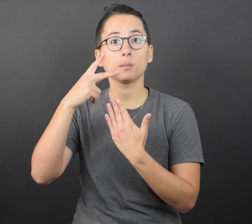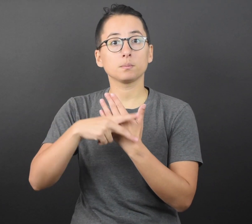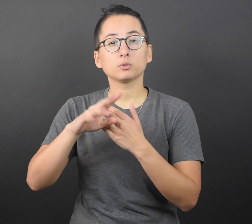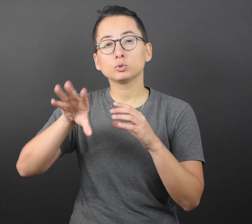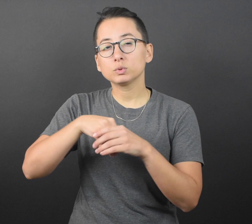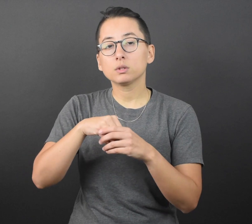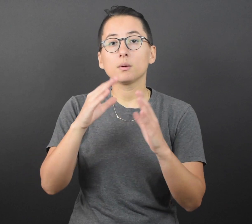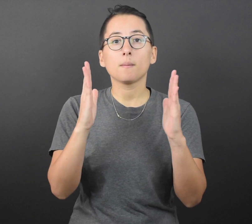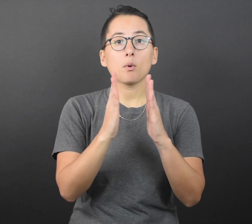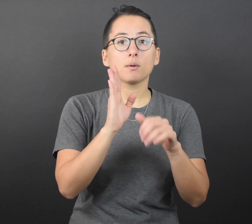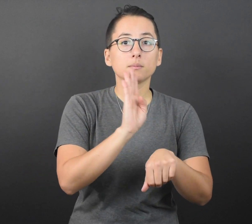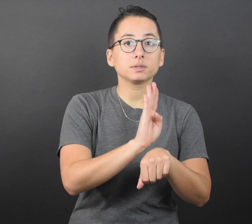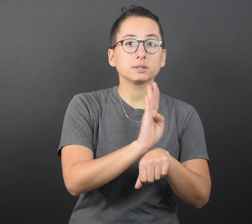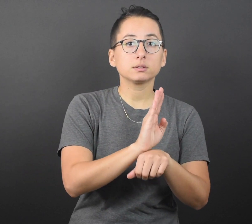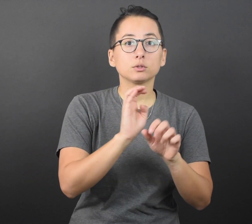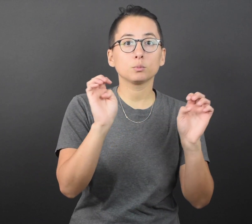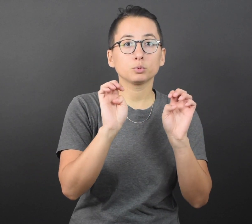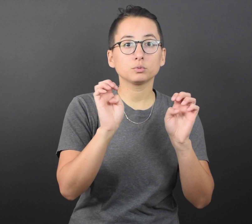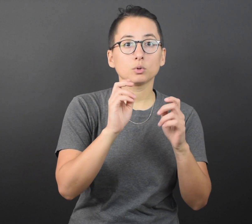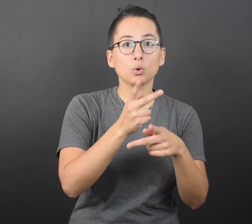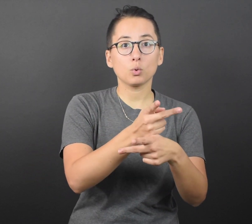application information can be found at DEED’s Main